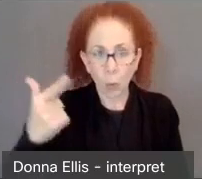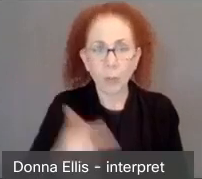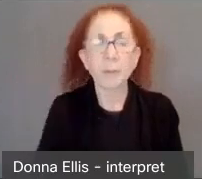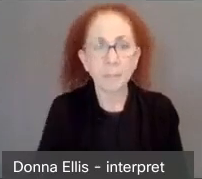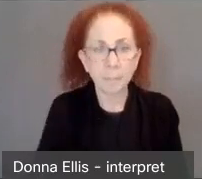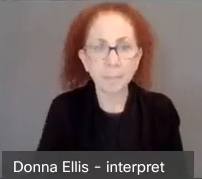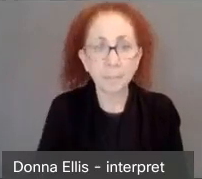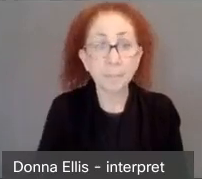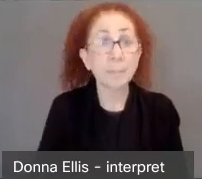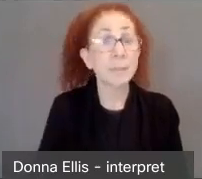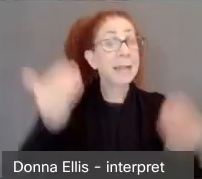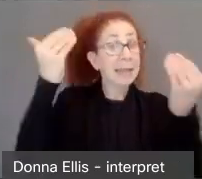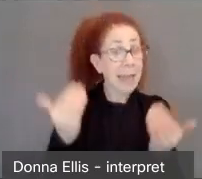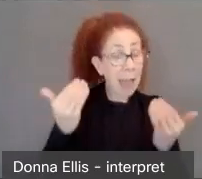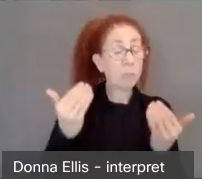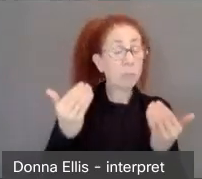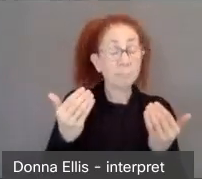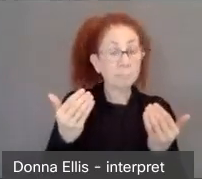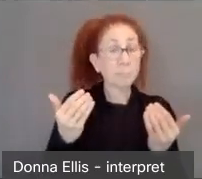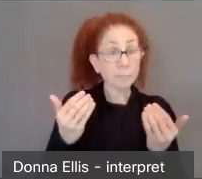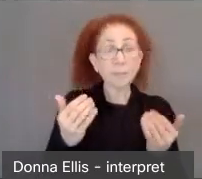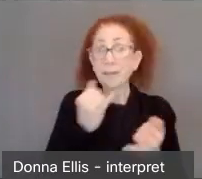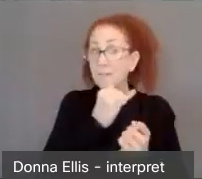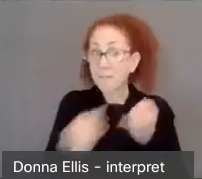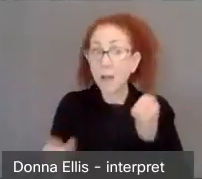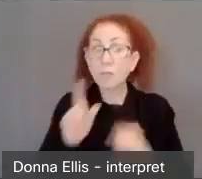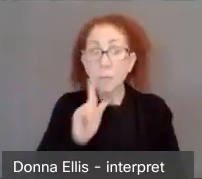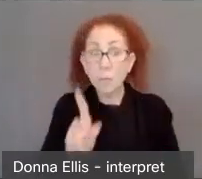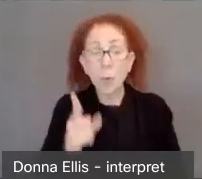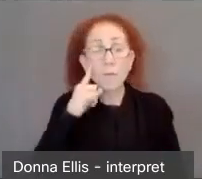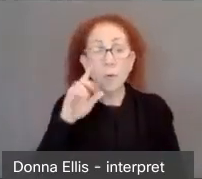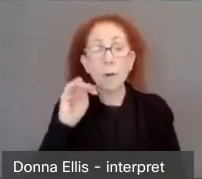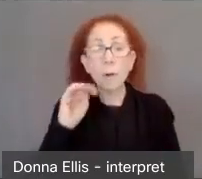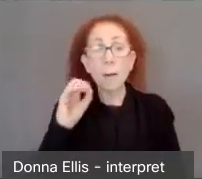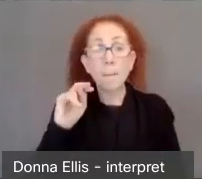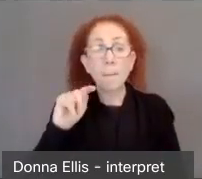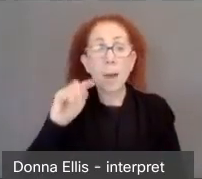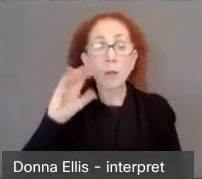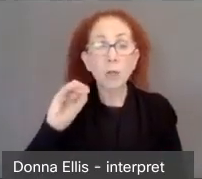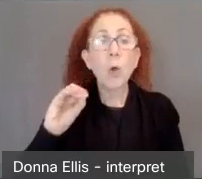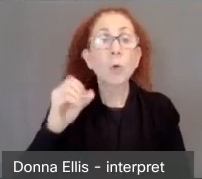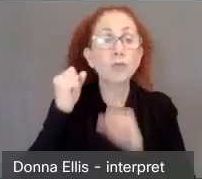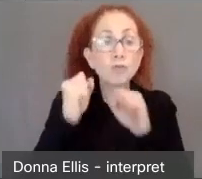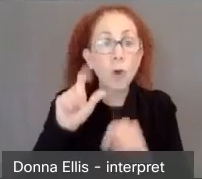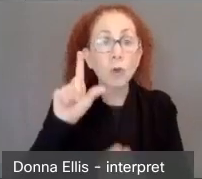And now I want to give a final report on the MontcoStrong 2021 Pennsylvania Hospitality